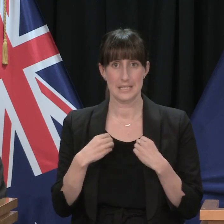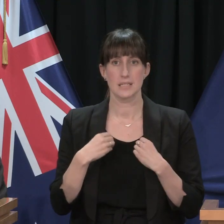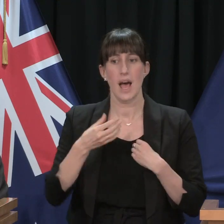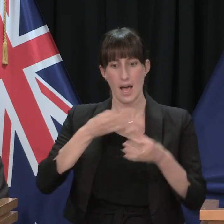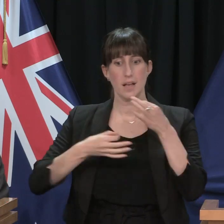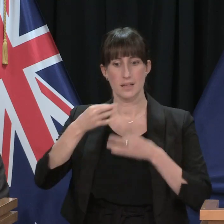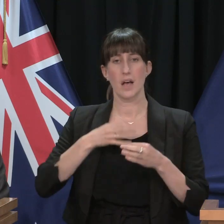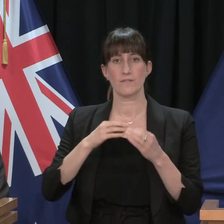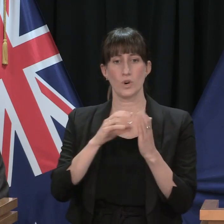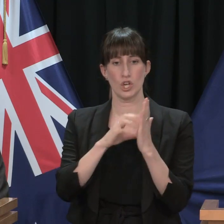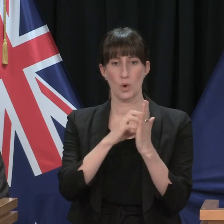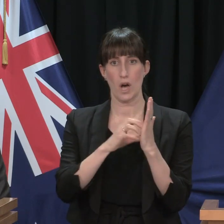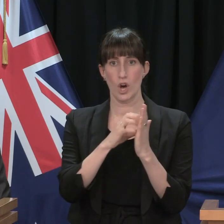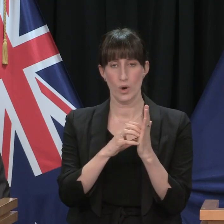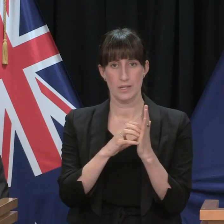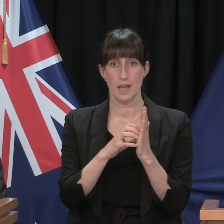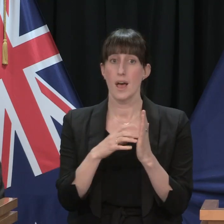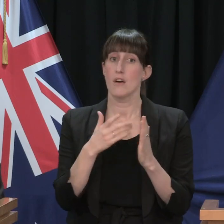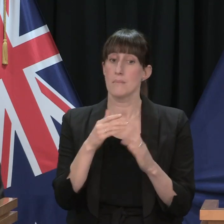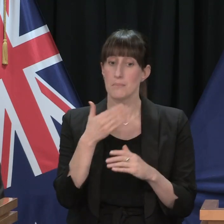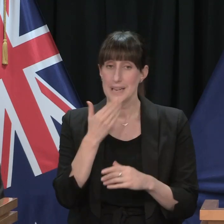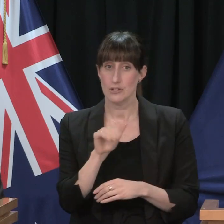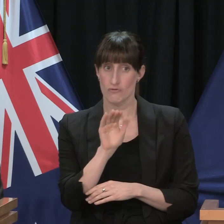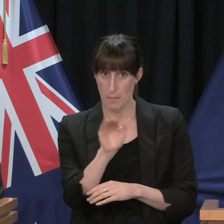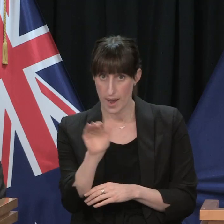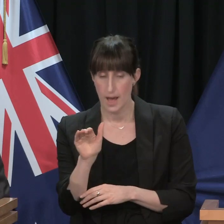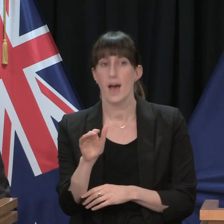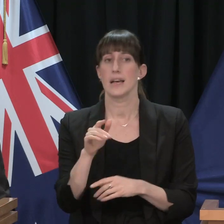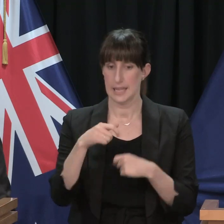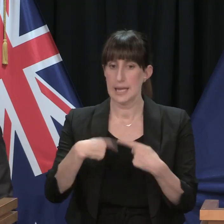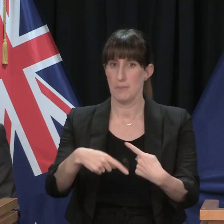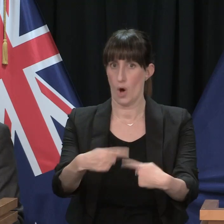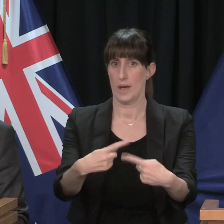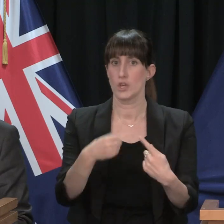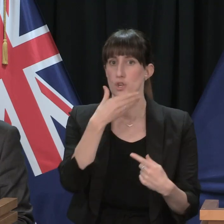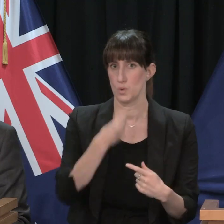tens of thousands of business whose have previously asked for QR codes, with a reminder